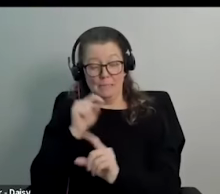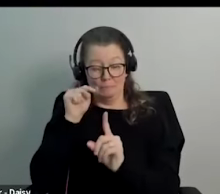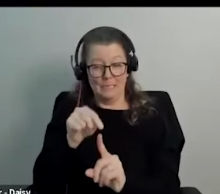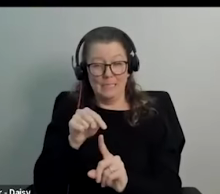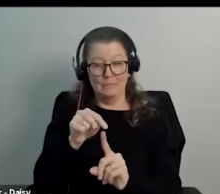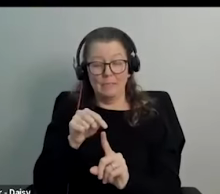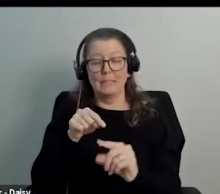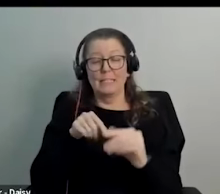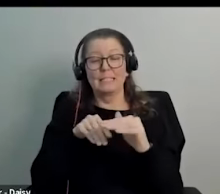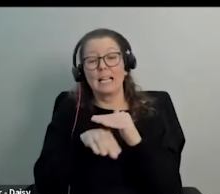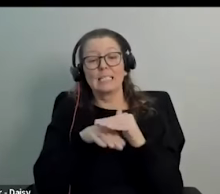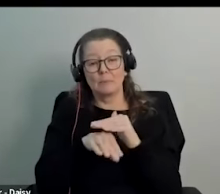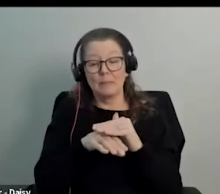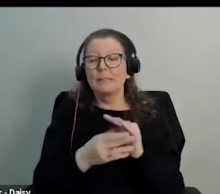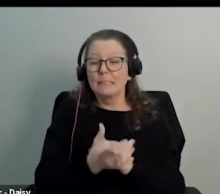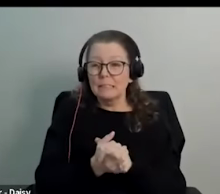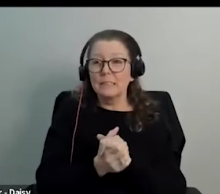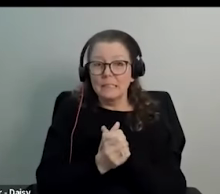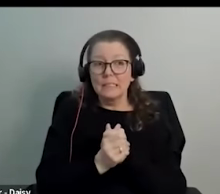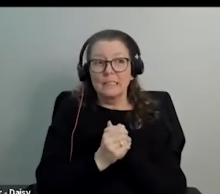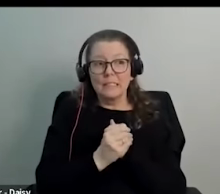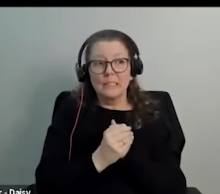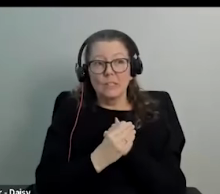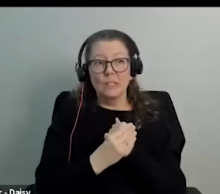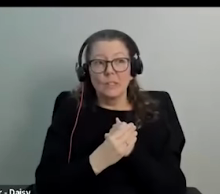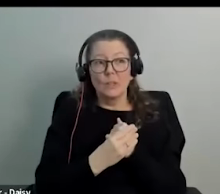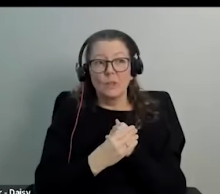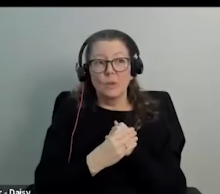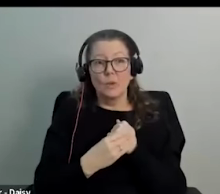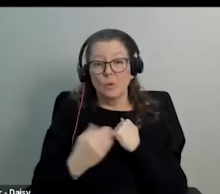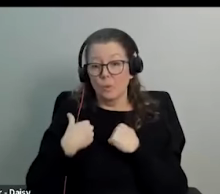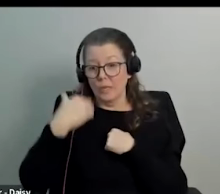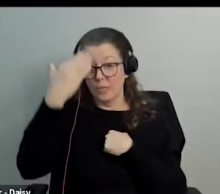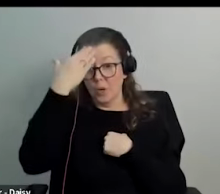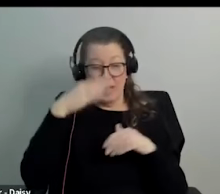We know that accessible code is better code,